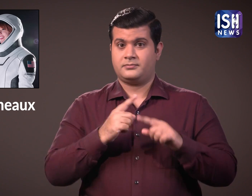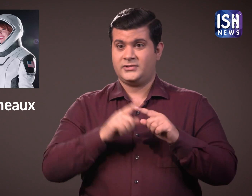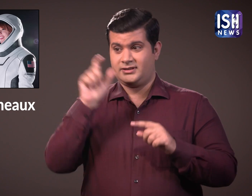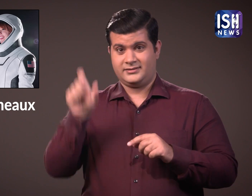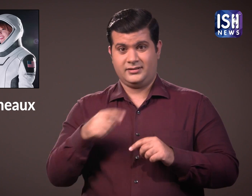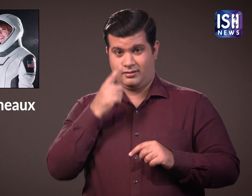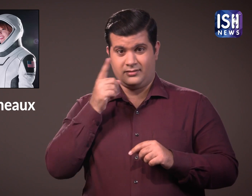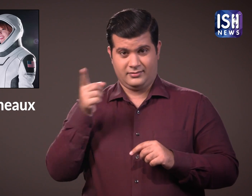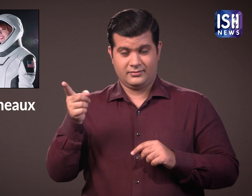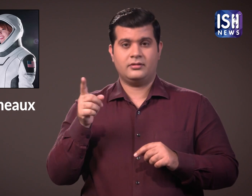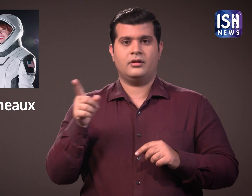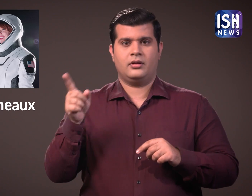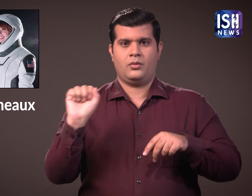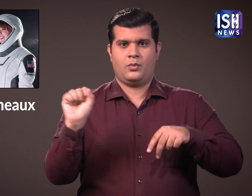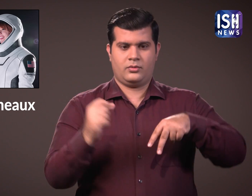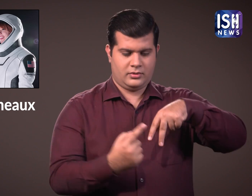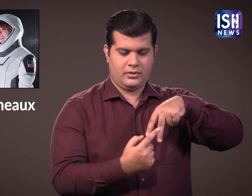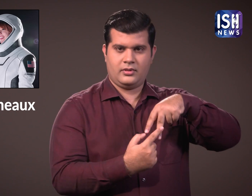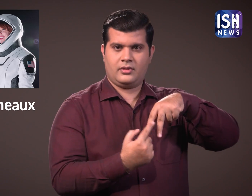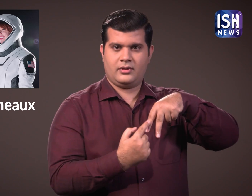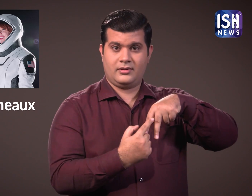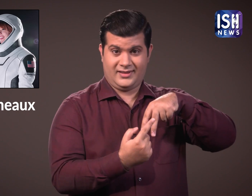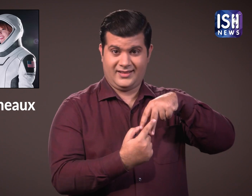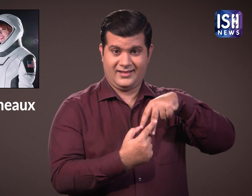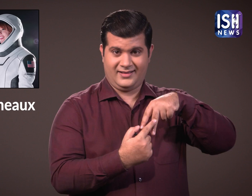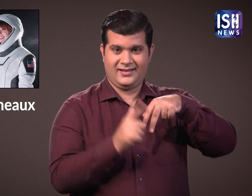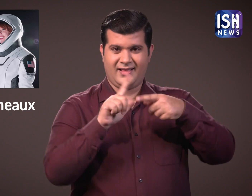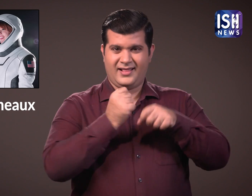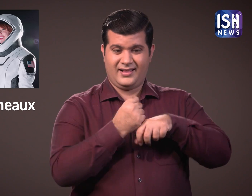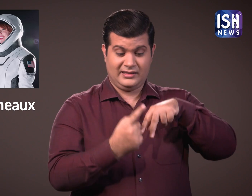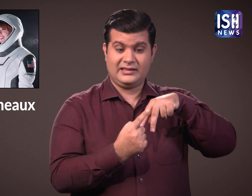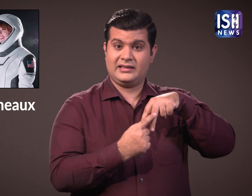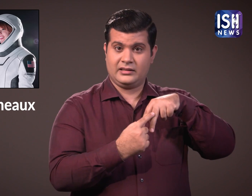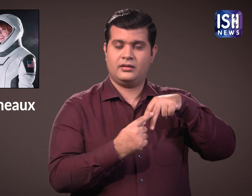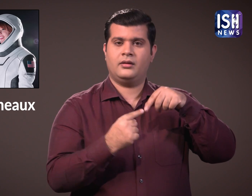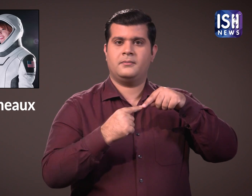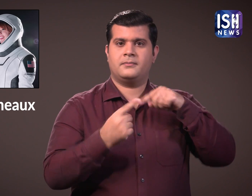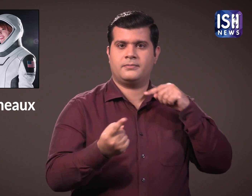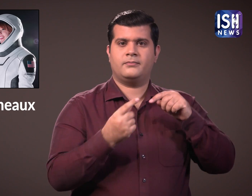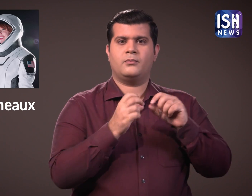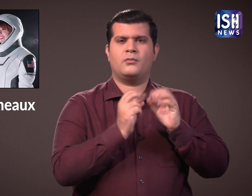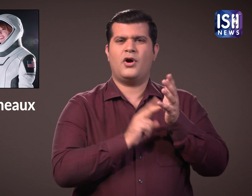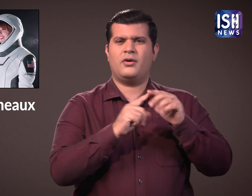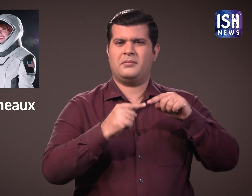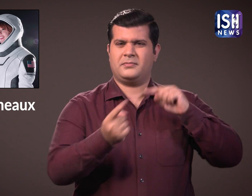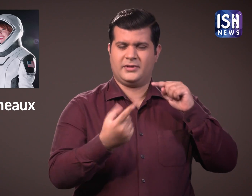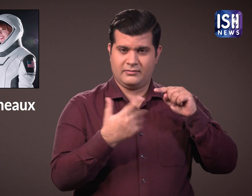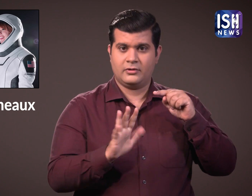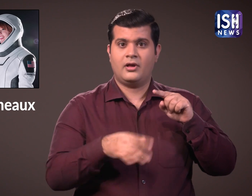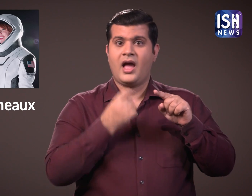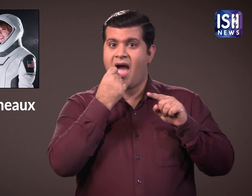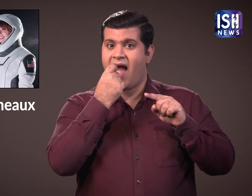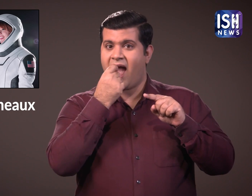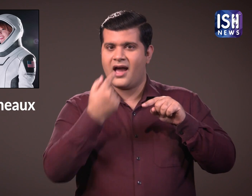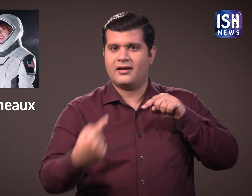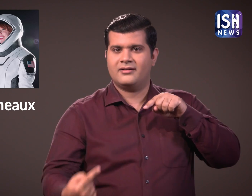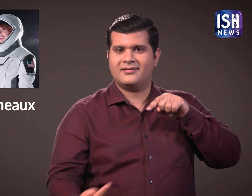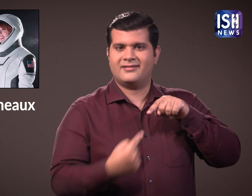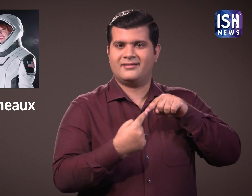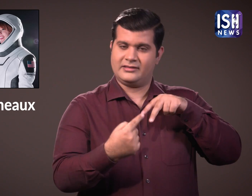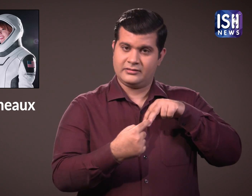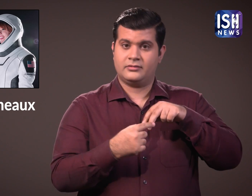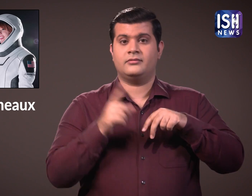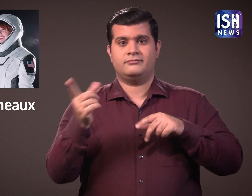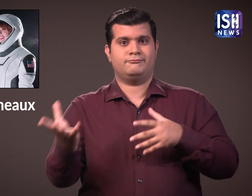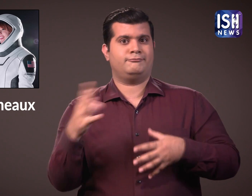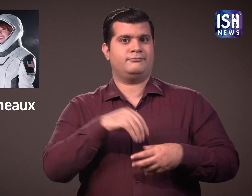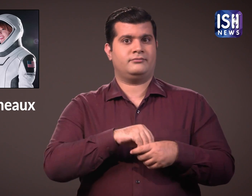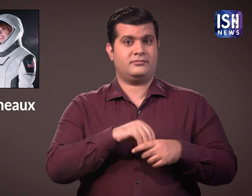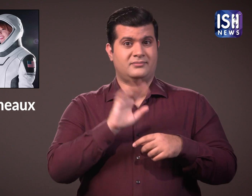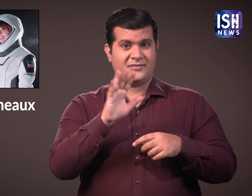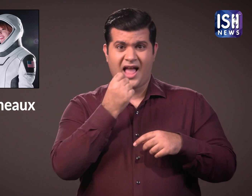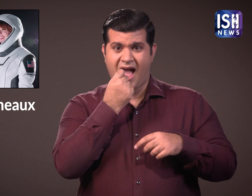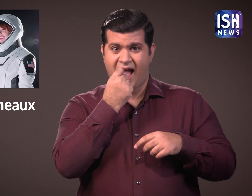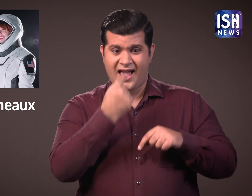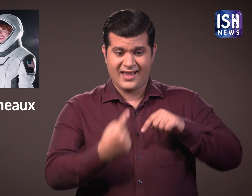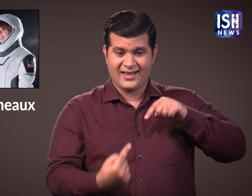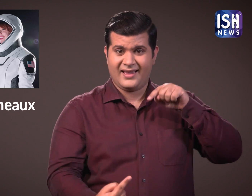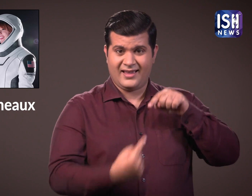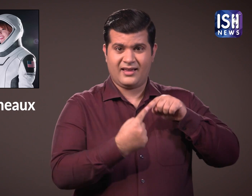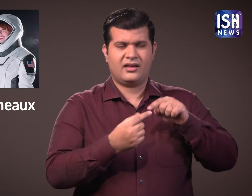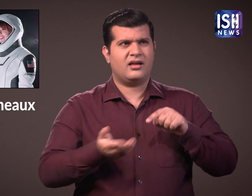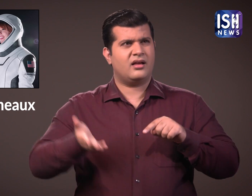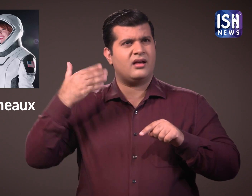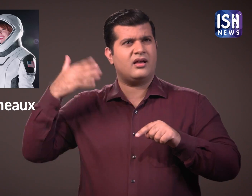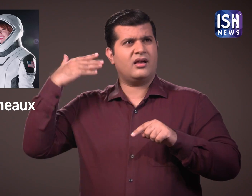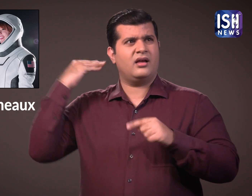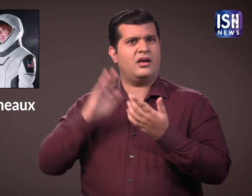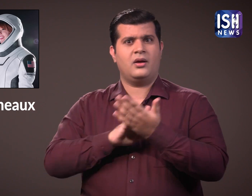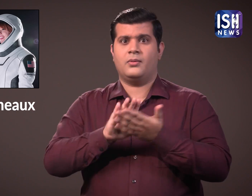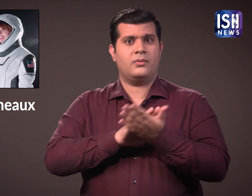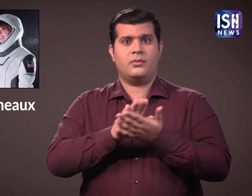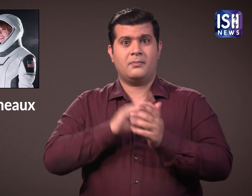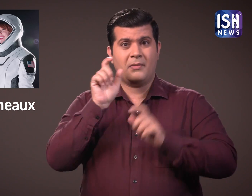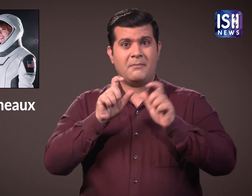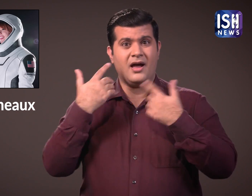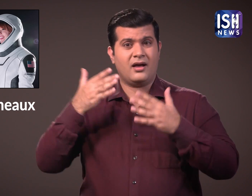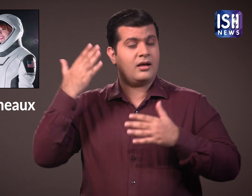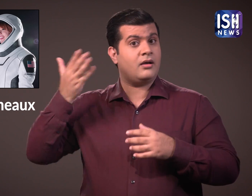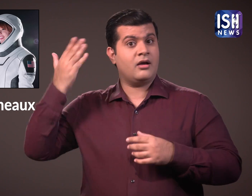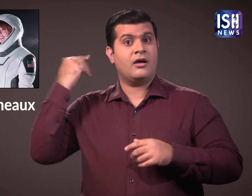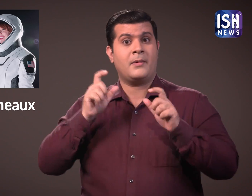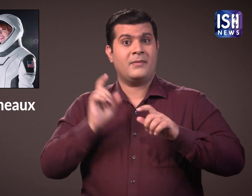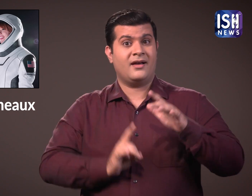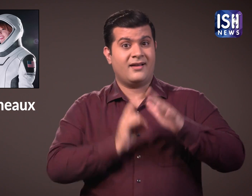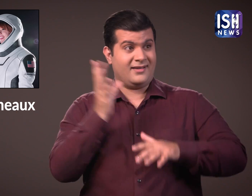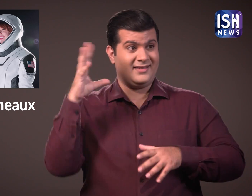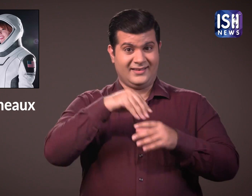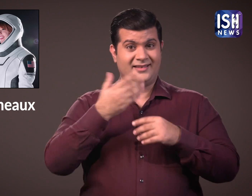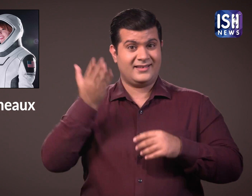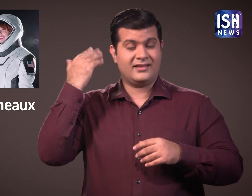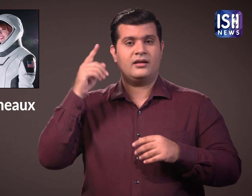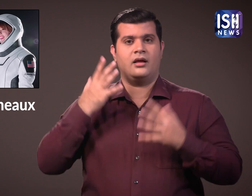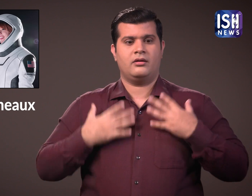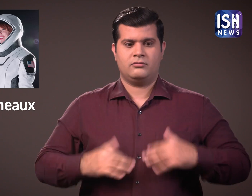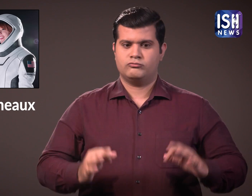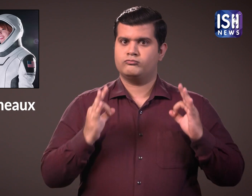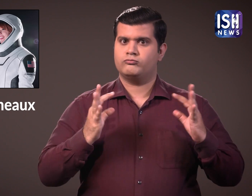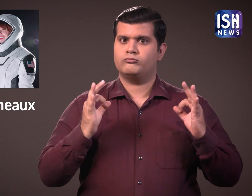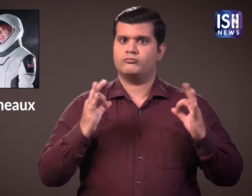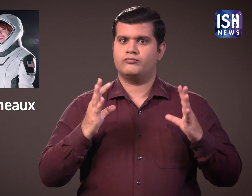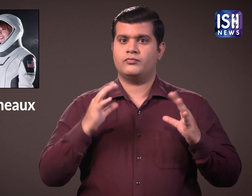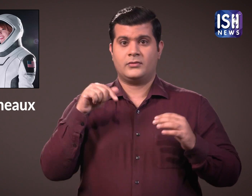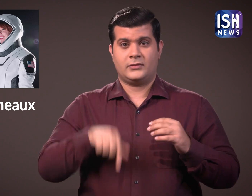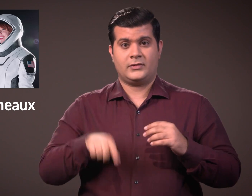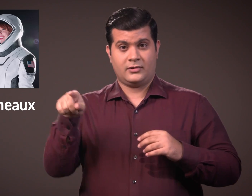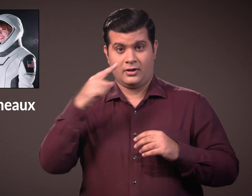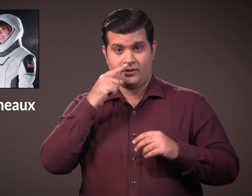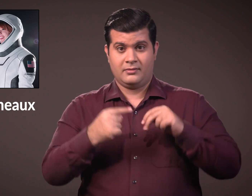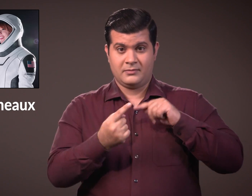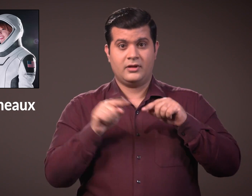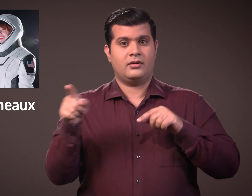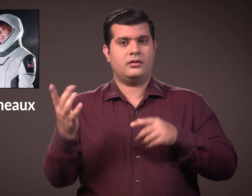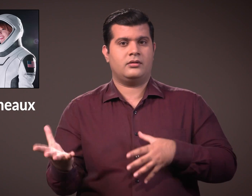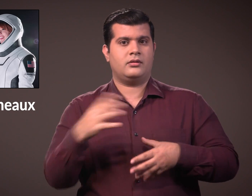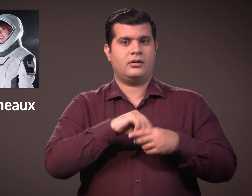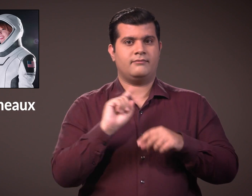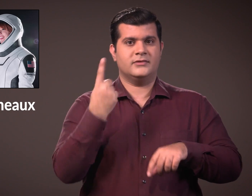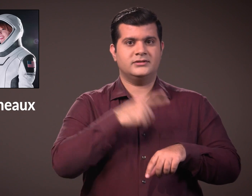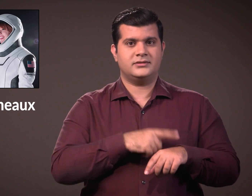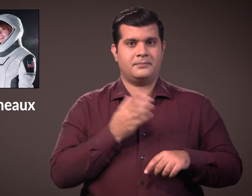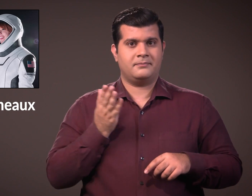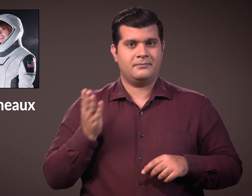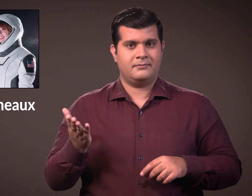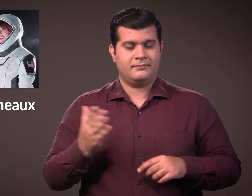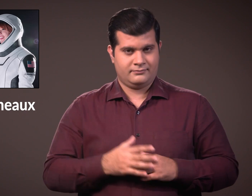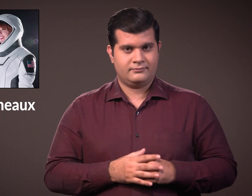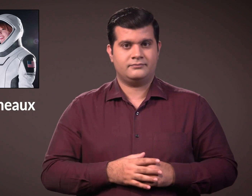Arceneaux is the first person to go to space with a prosthesis, a titanium rod in her left leg.